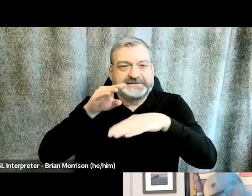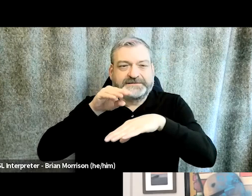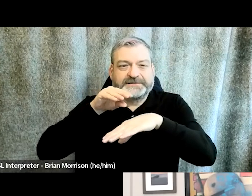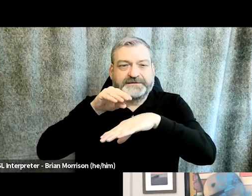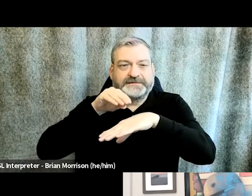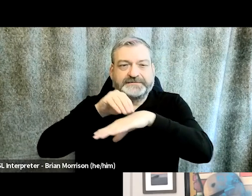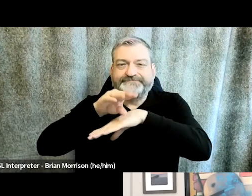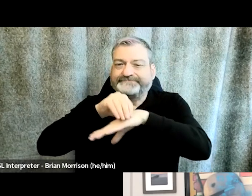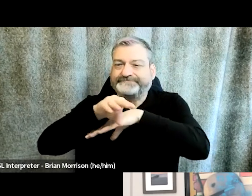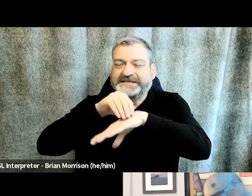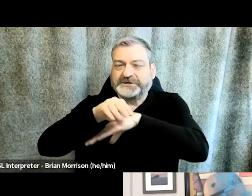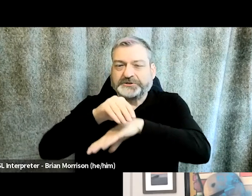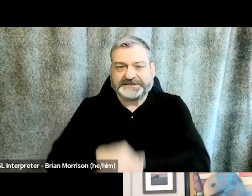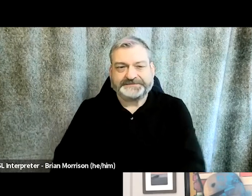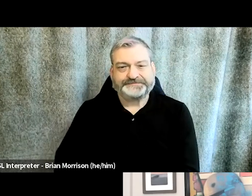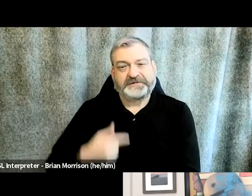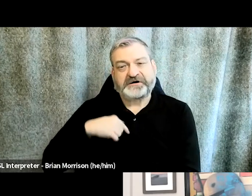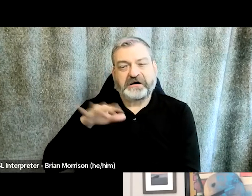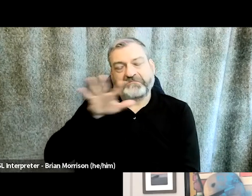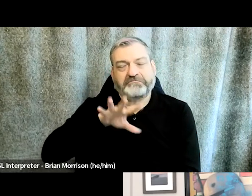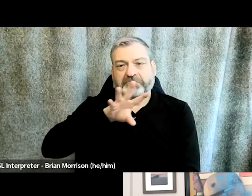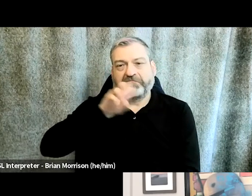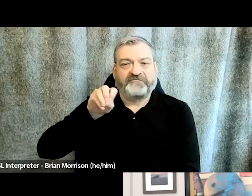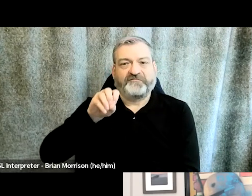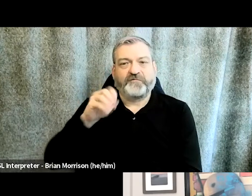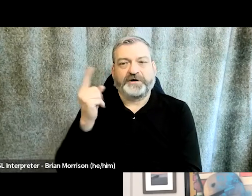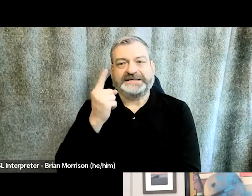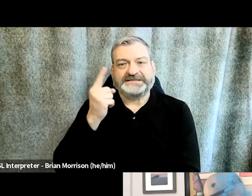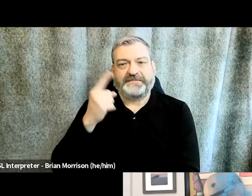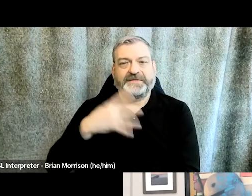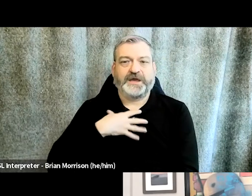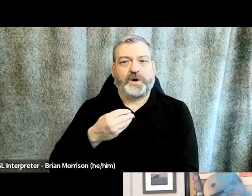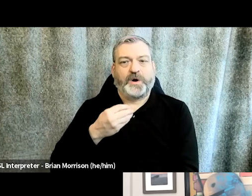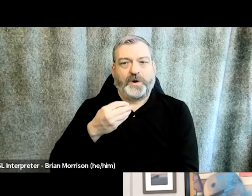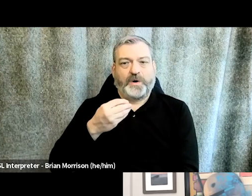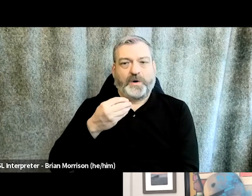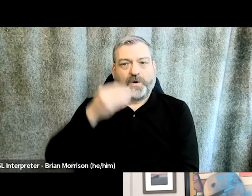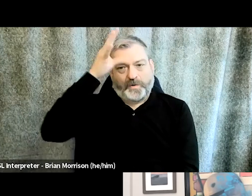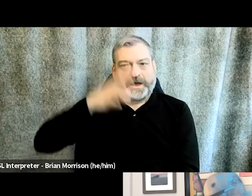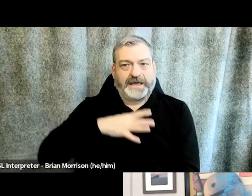I am a 40 something year old white male with a rather large black beard.